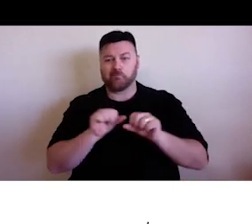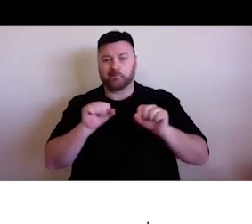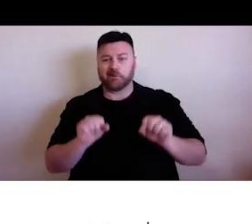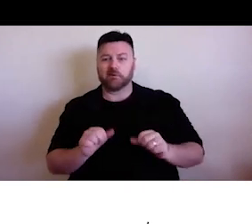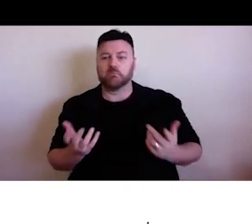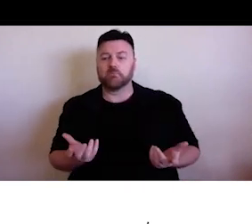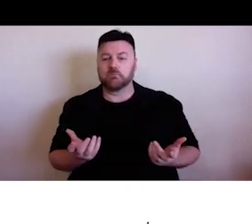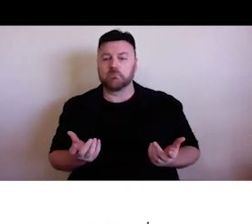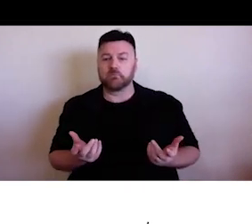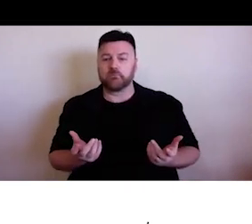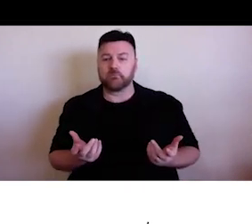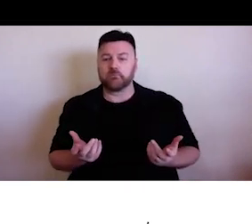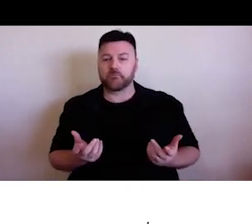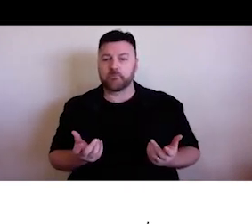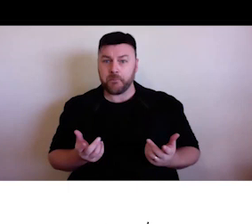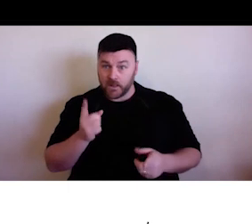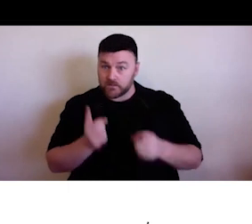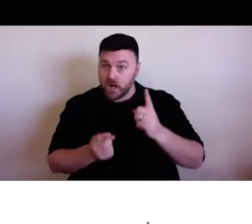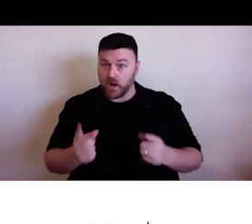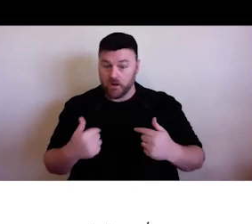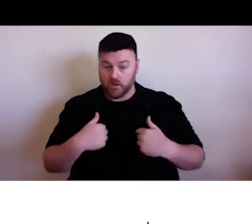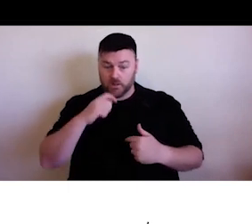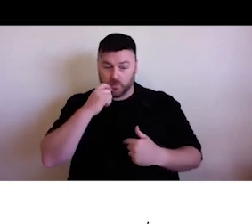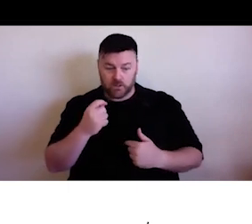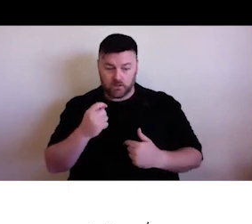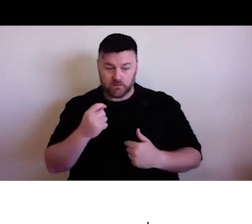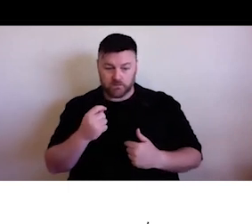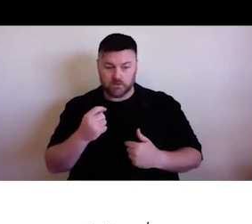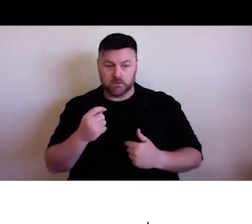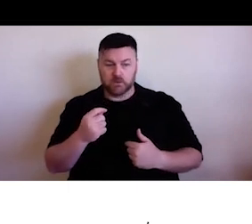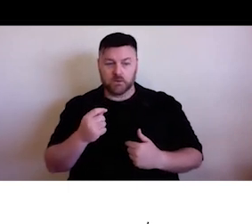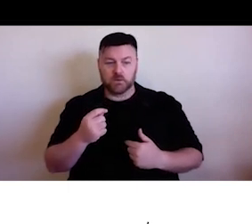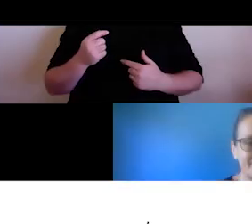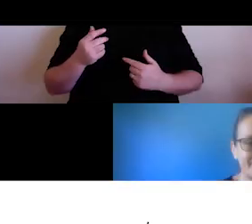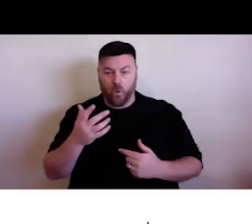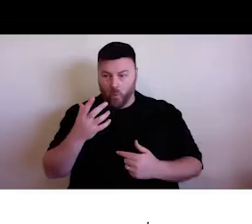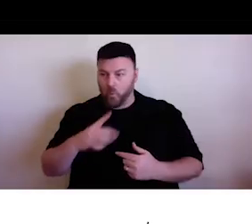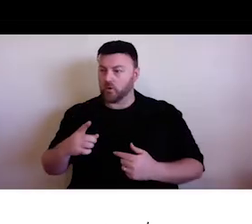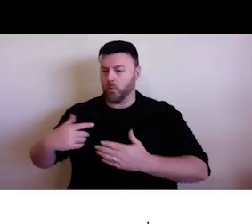Some of us will look to order, protection, direction, clarity